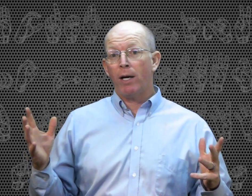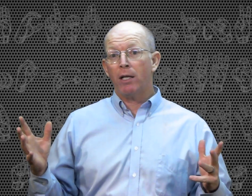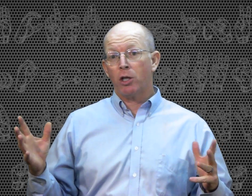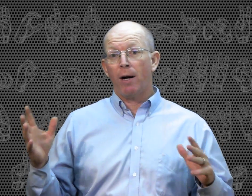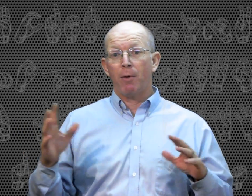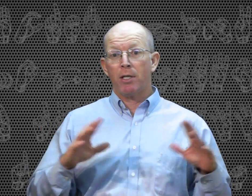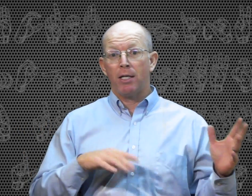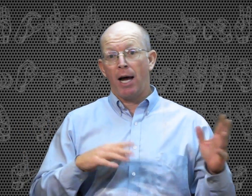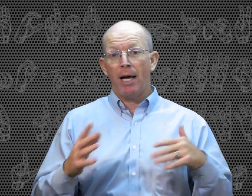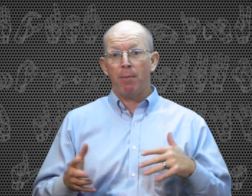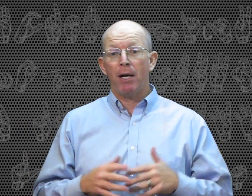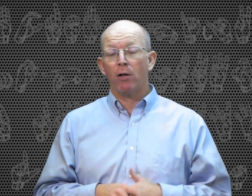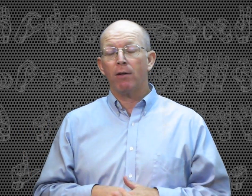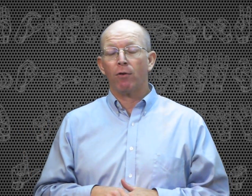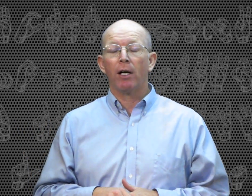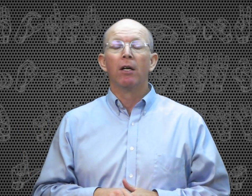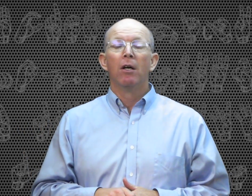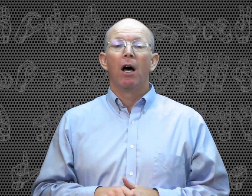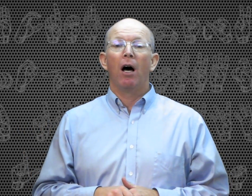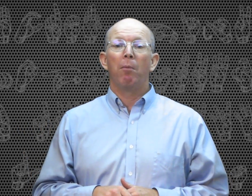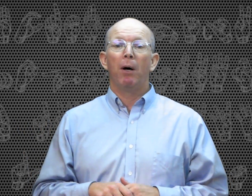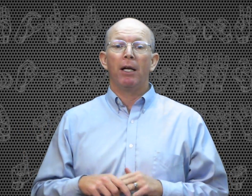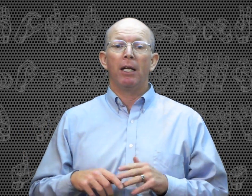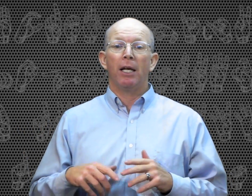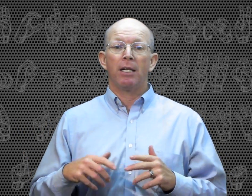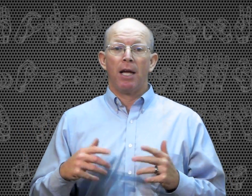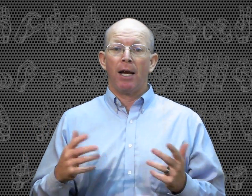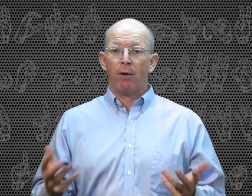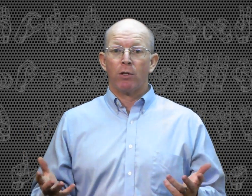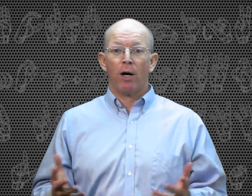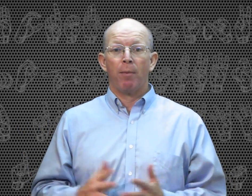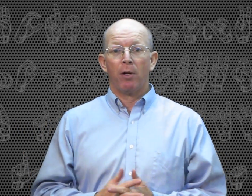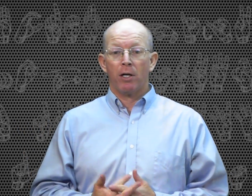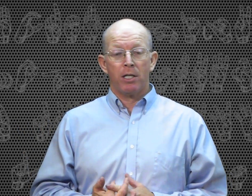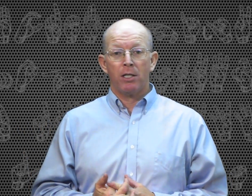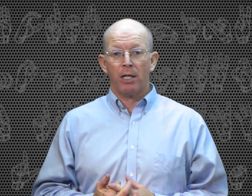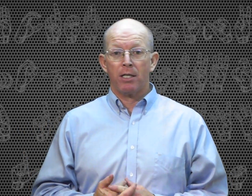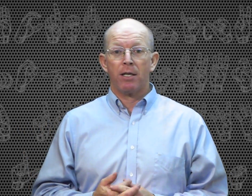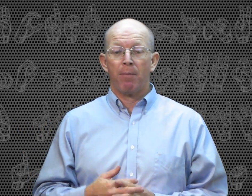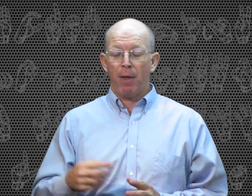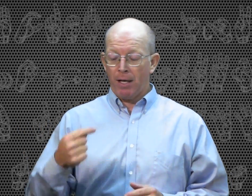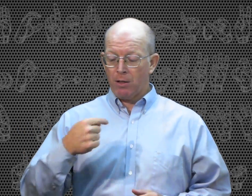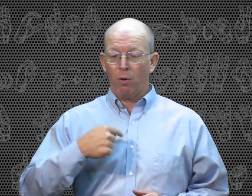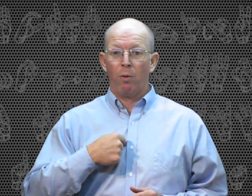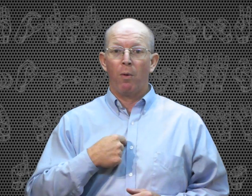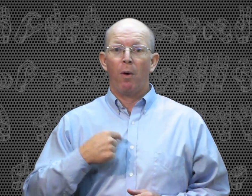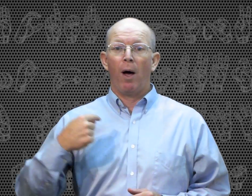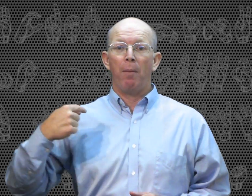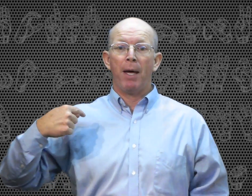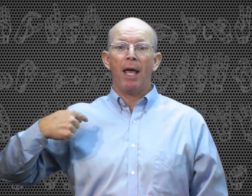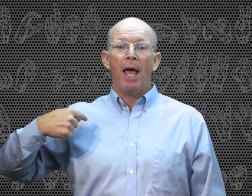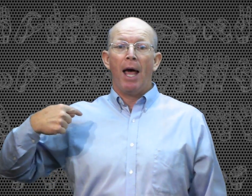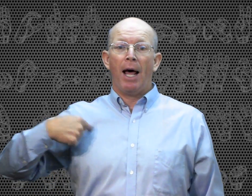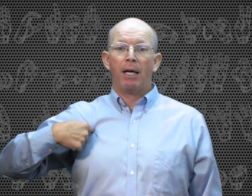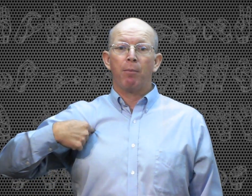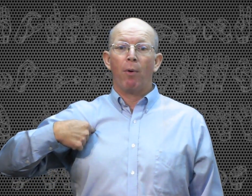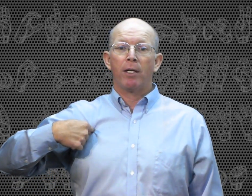I know English grammar says I and ME are different, but in sign language grammar they are essentially the same thing. ME